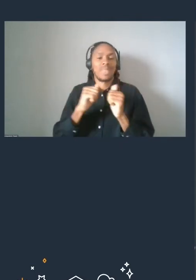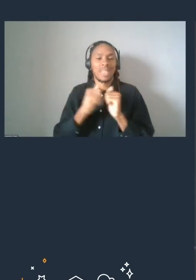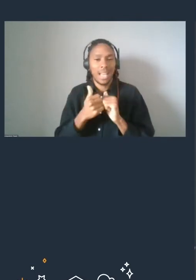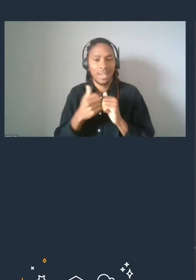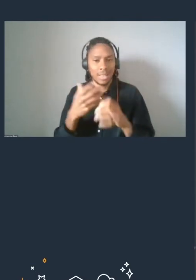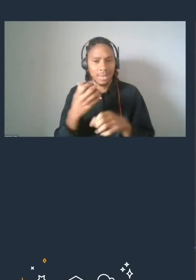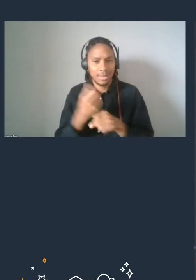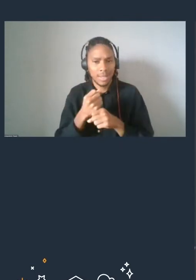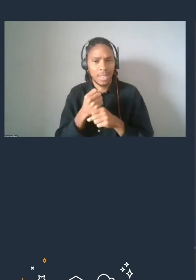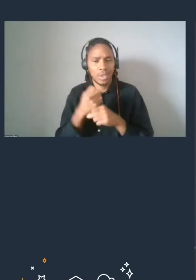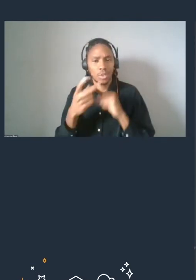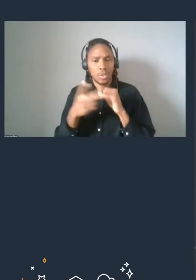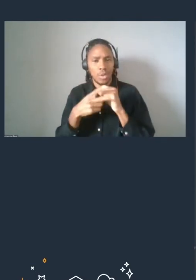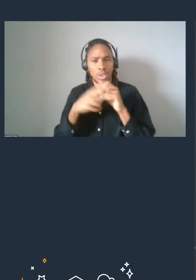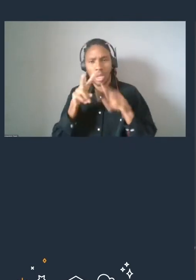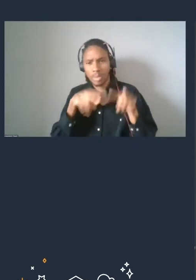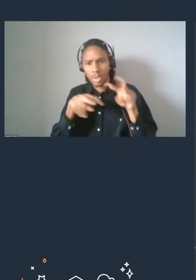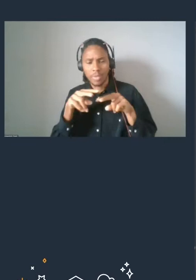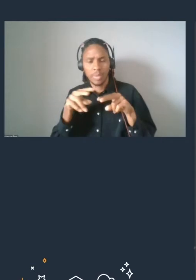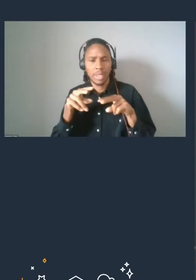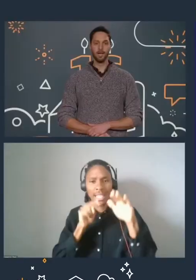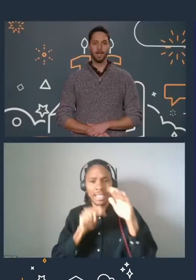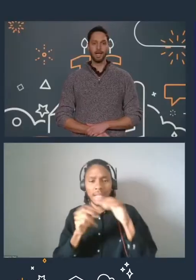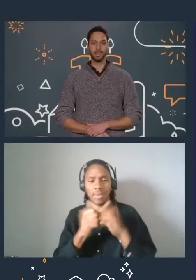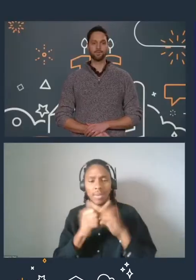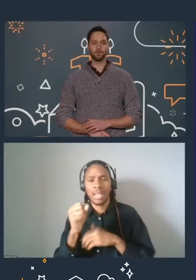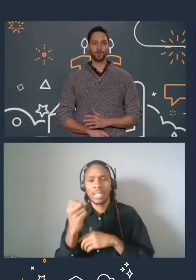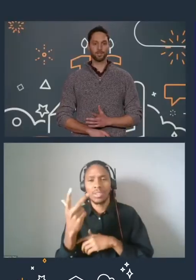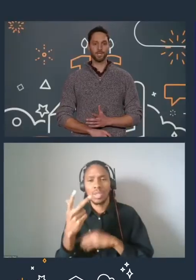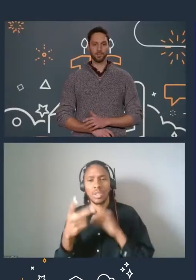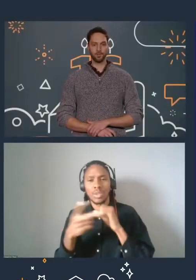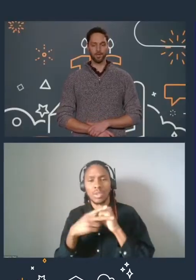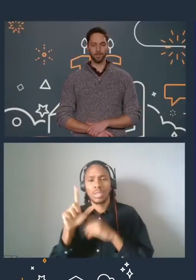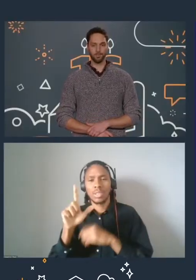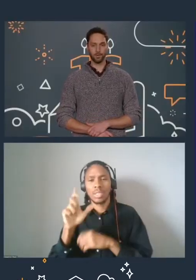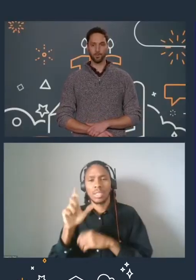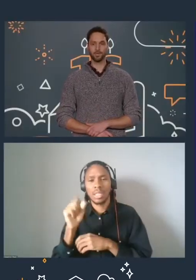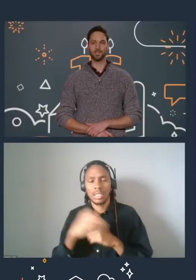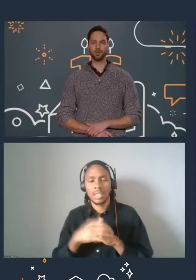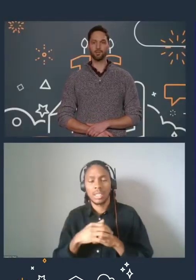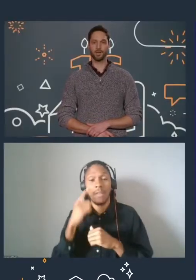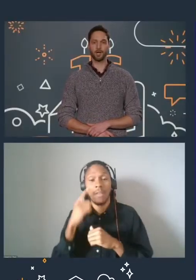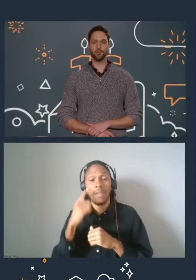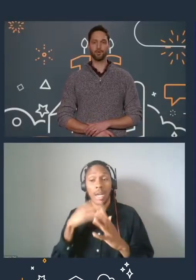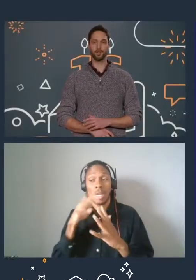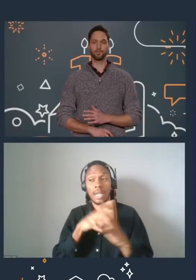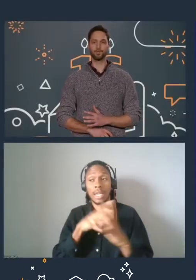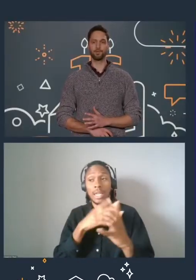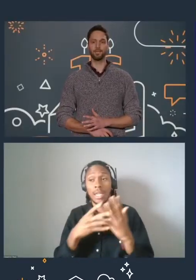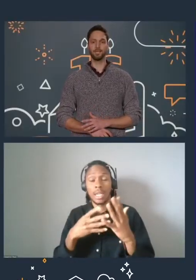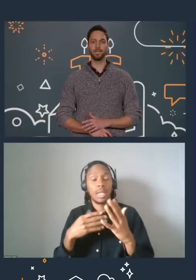and insights with S3 Storage Lens. As for our agenda today, we're gonna start by covering the observability